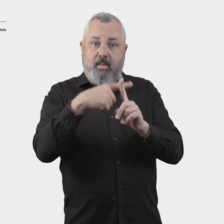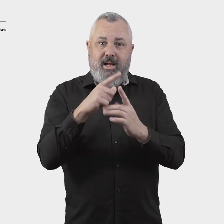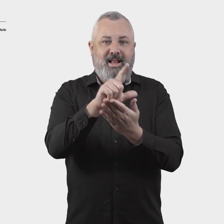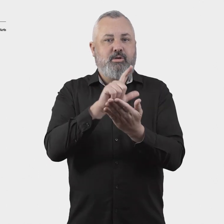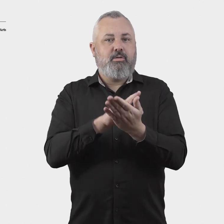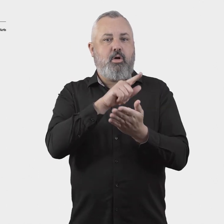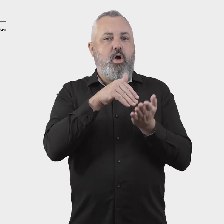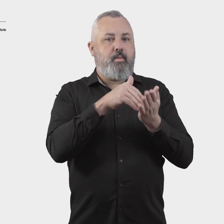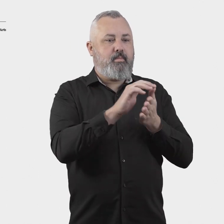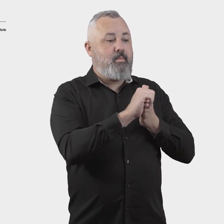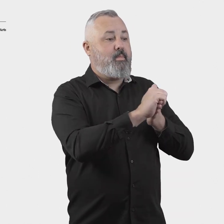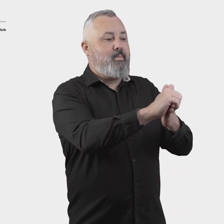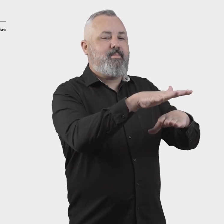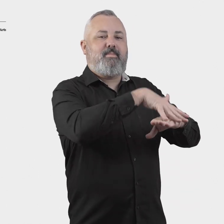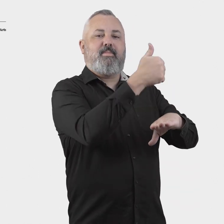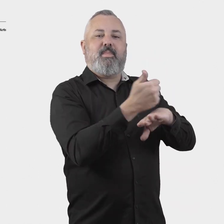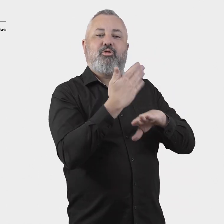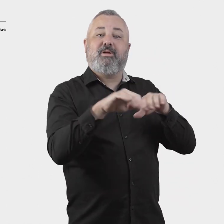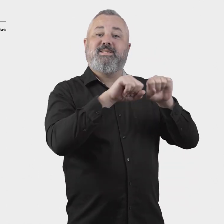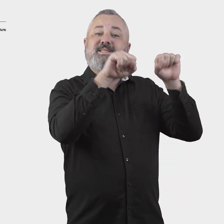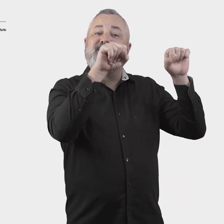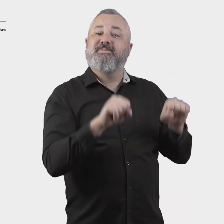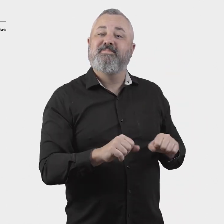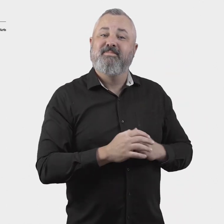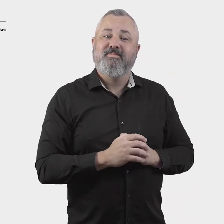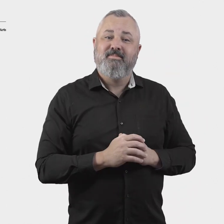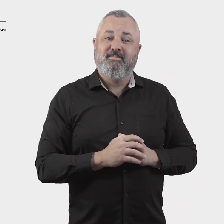legislation to establish the ombuds scheme.